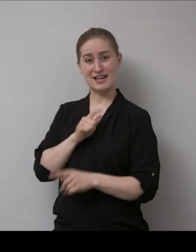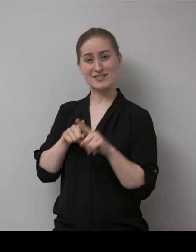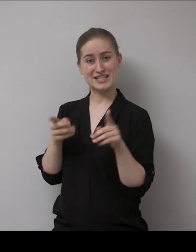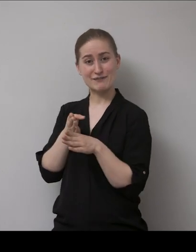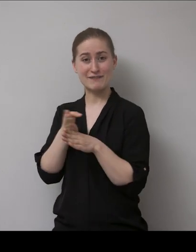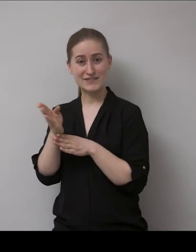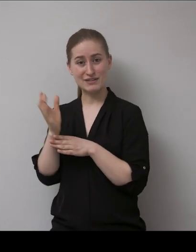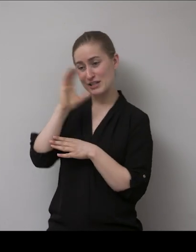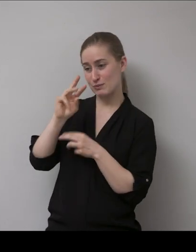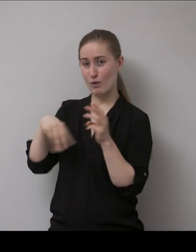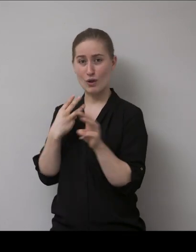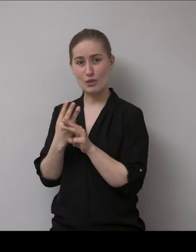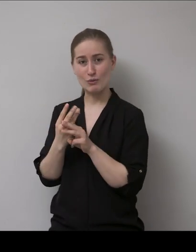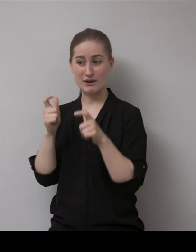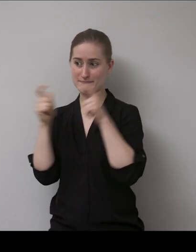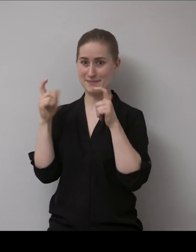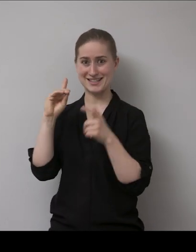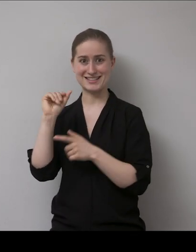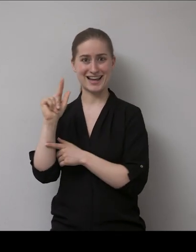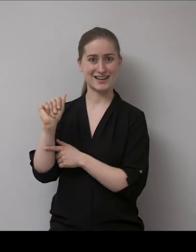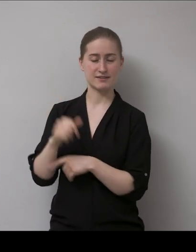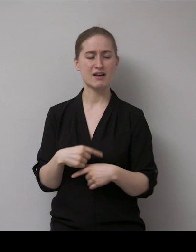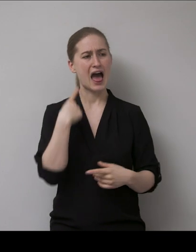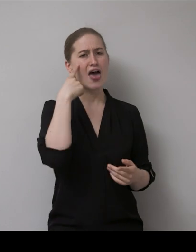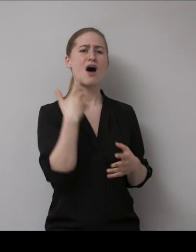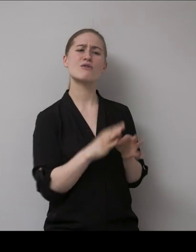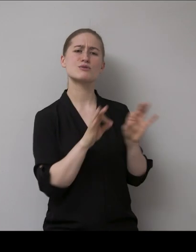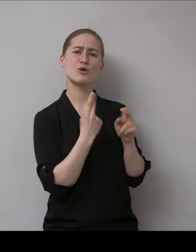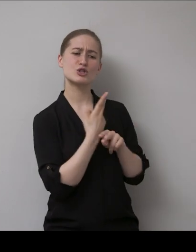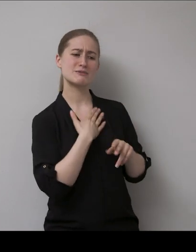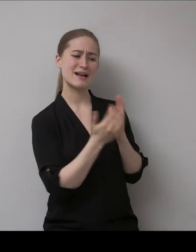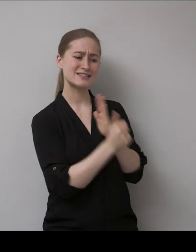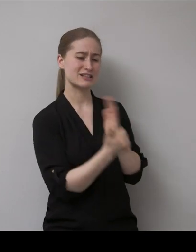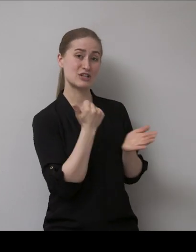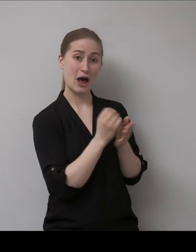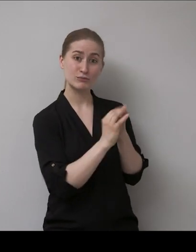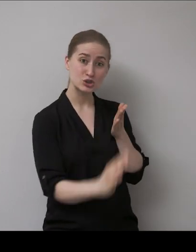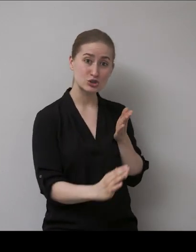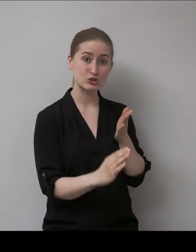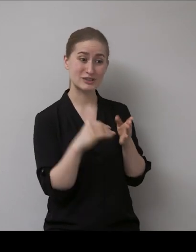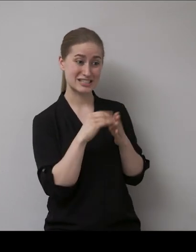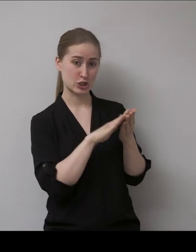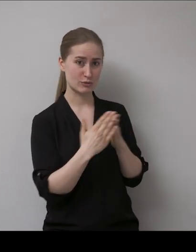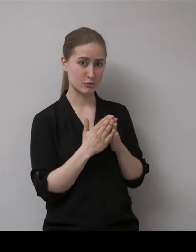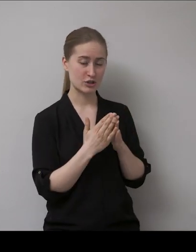and to explore the world of big data. And I thought it'd be important to use my skills to help students at community college learn that,